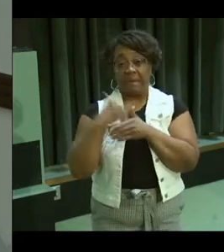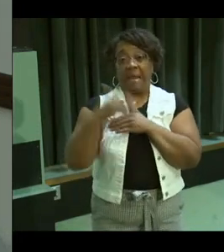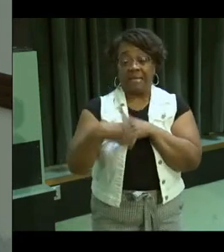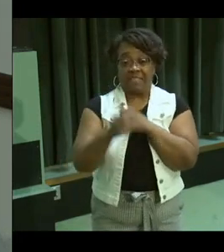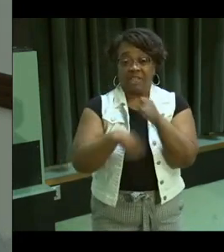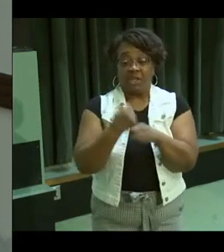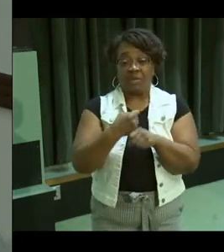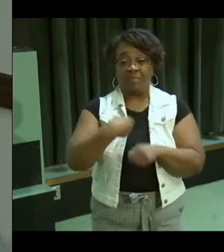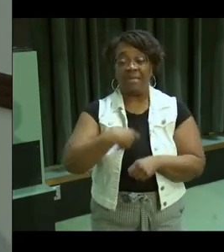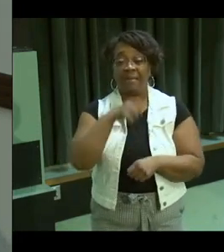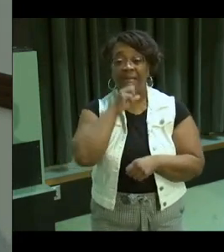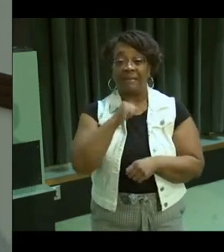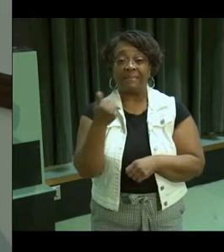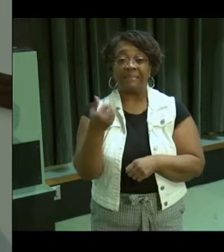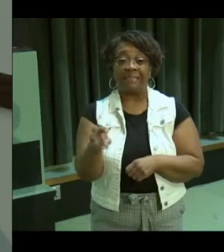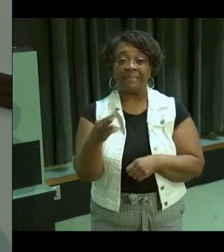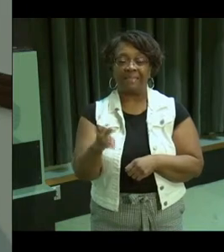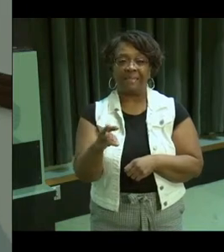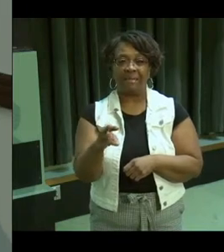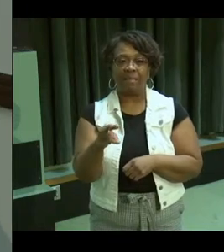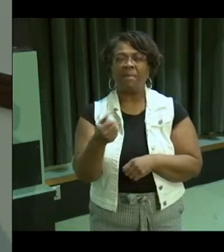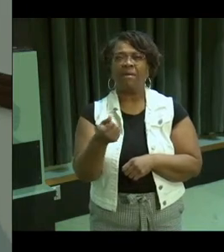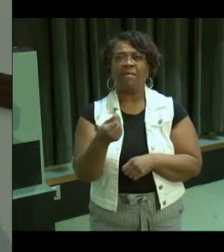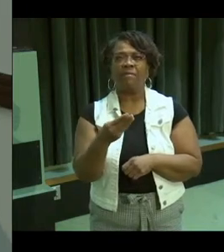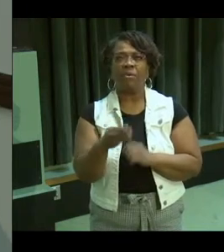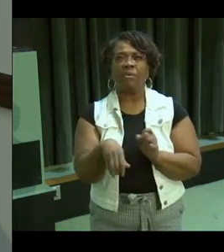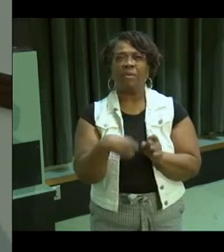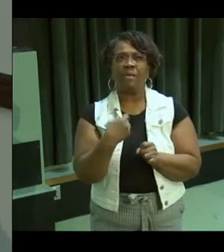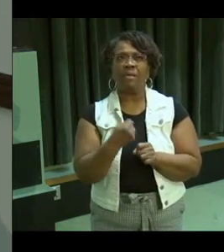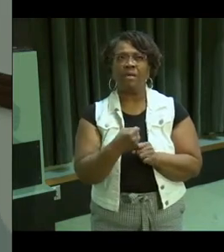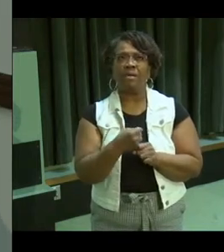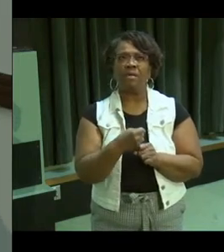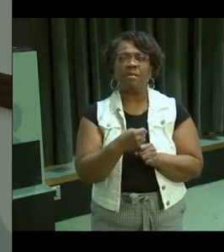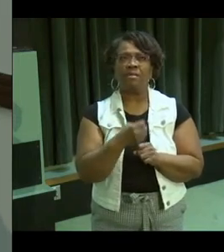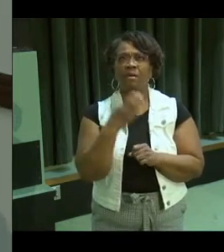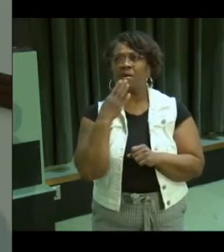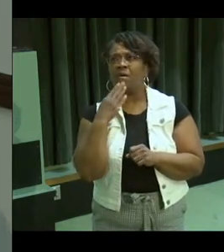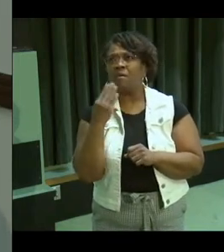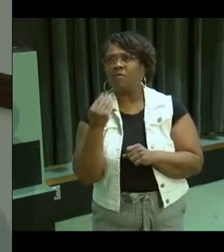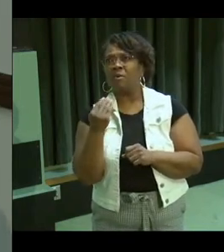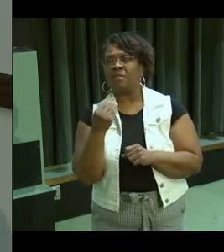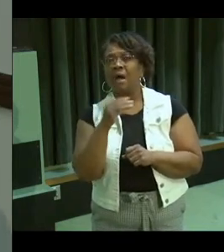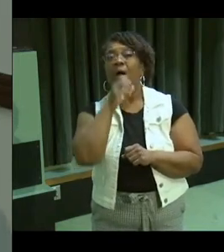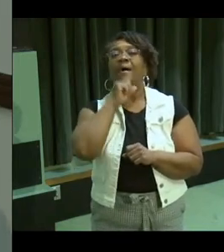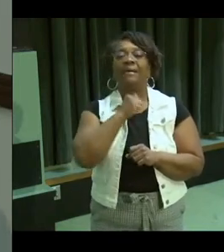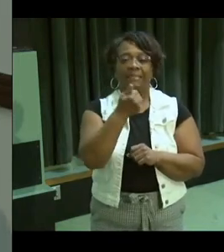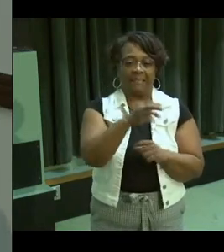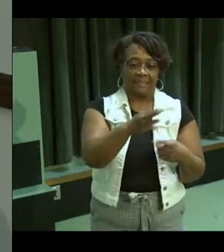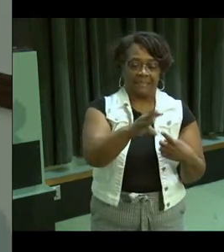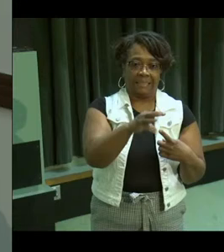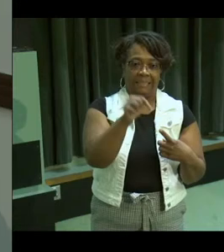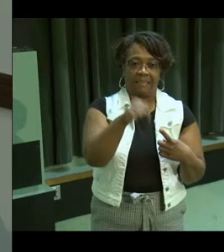when I was 16, or maybe a few